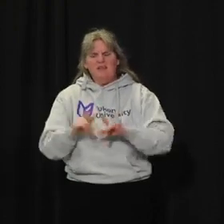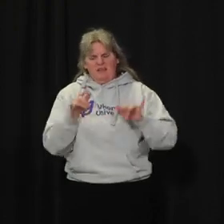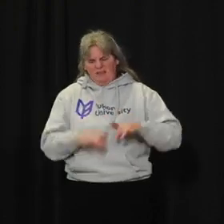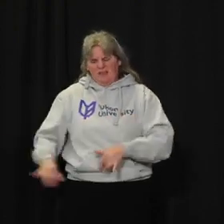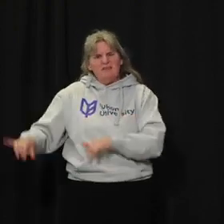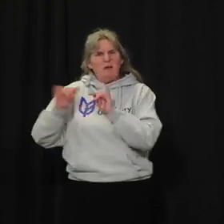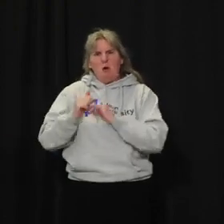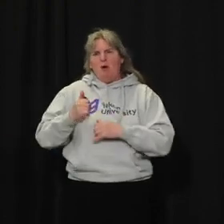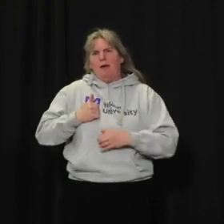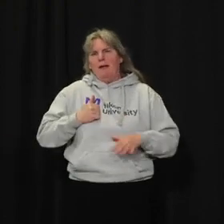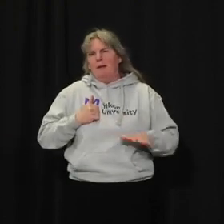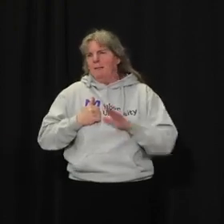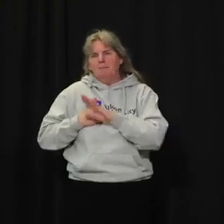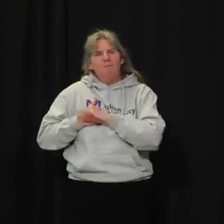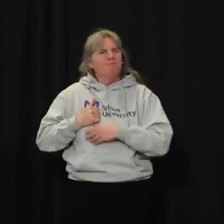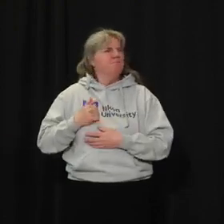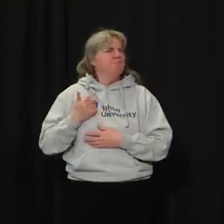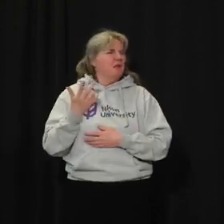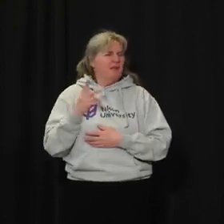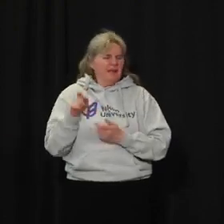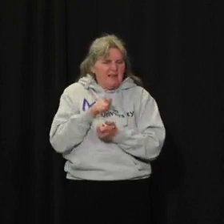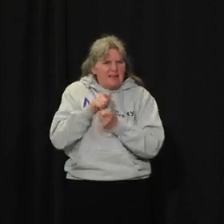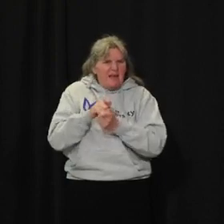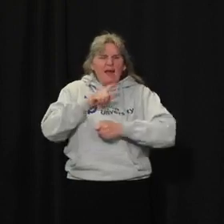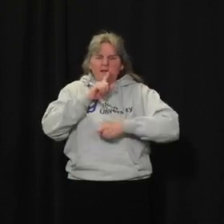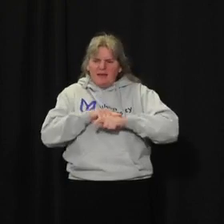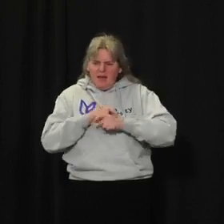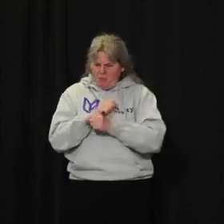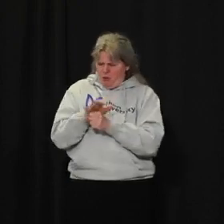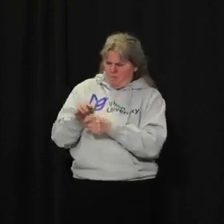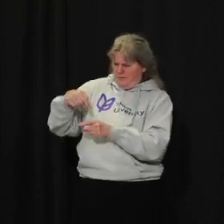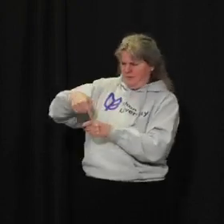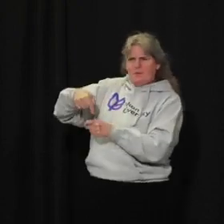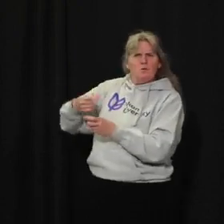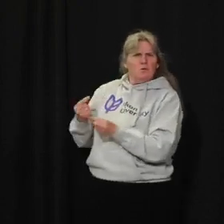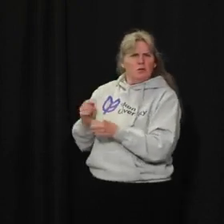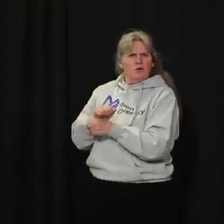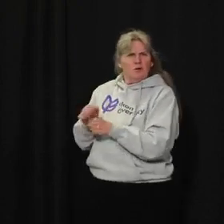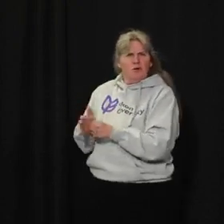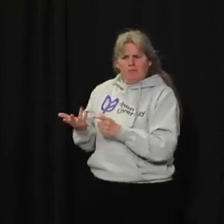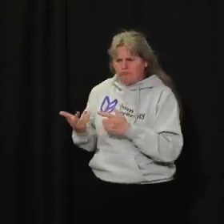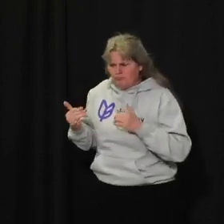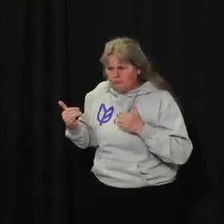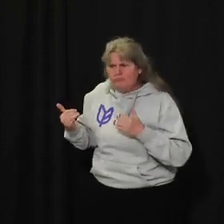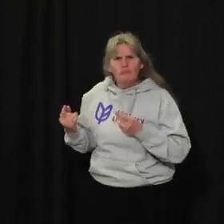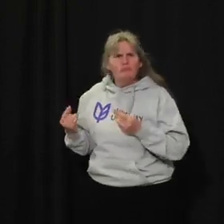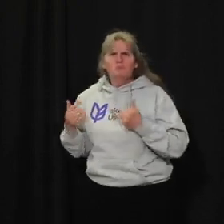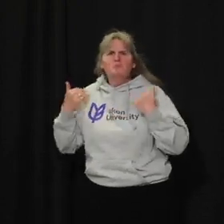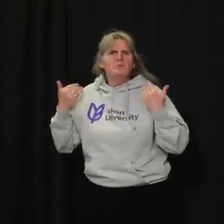Canadian jurisdictions are presenting their plans, because the exact timelines of the virus are unknown.